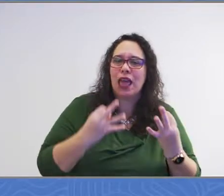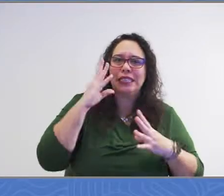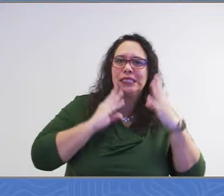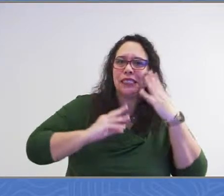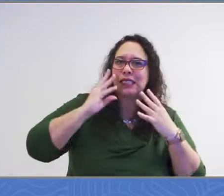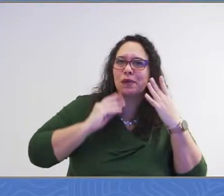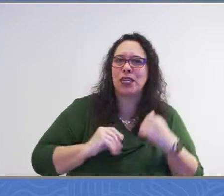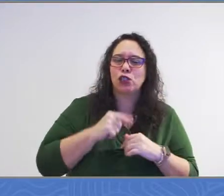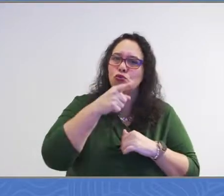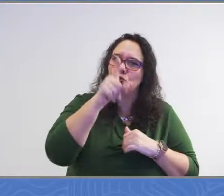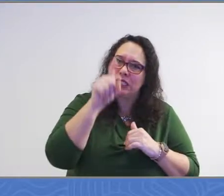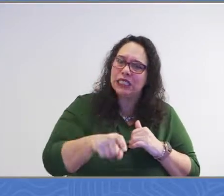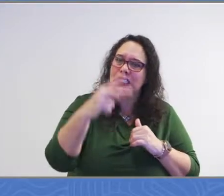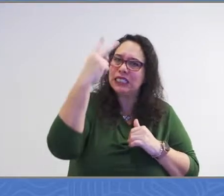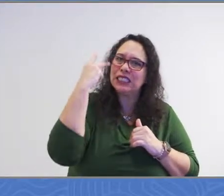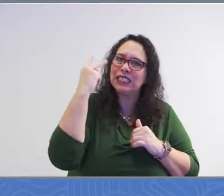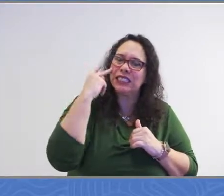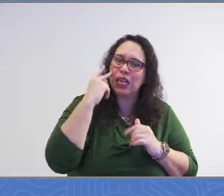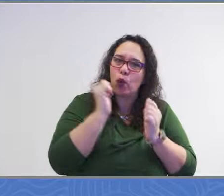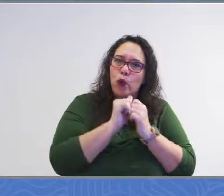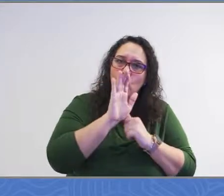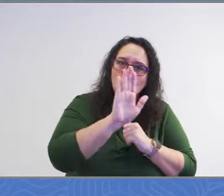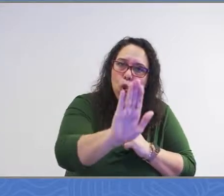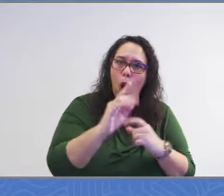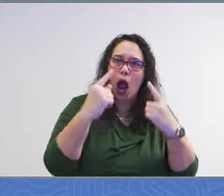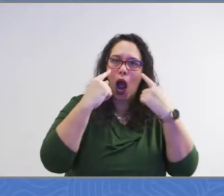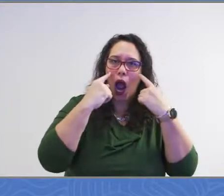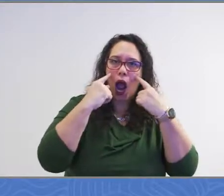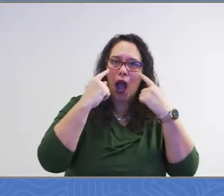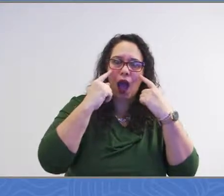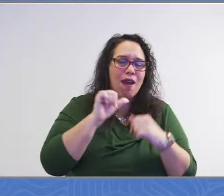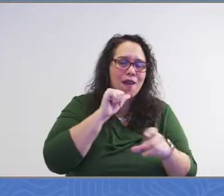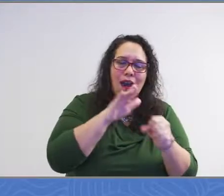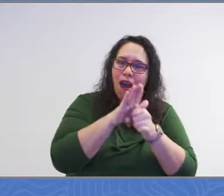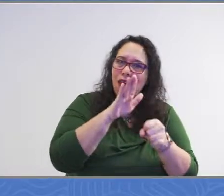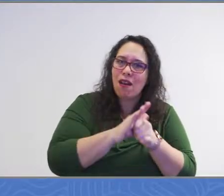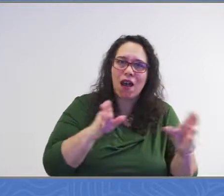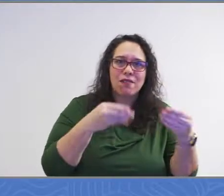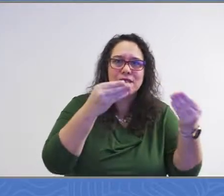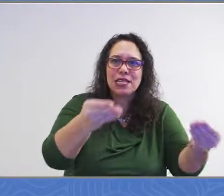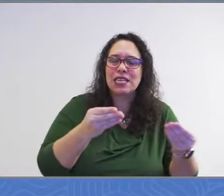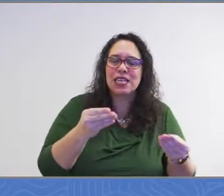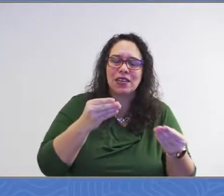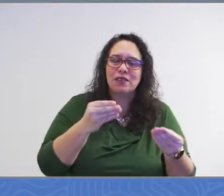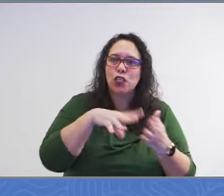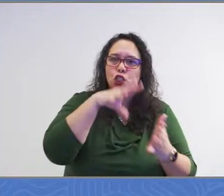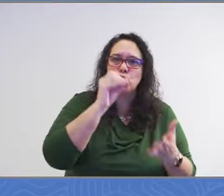You need to see with your own eyes that it is not enough to give these students Chromebooks and hotspots